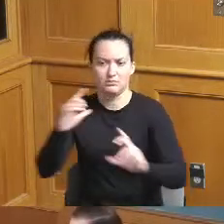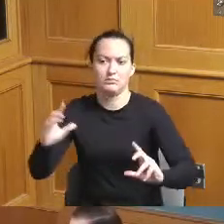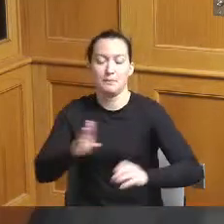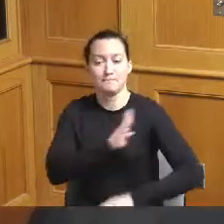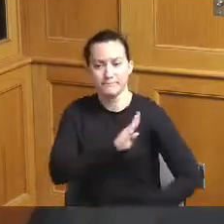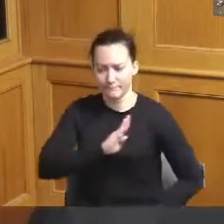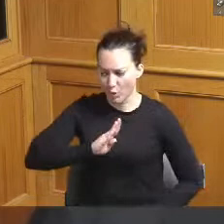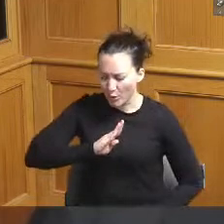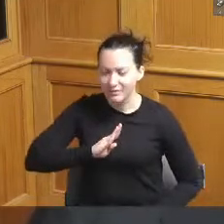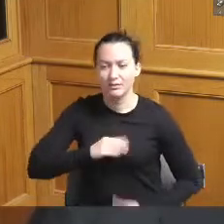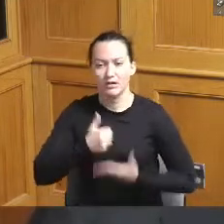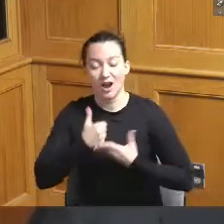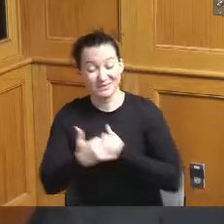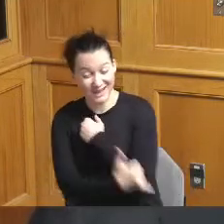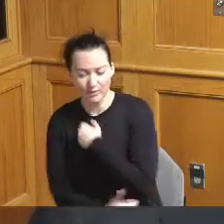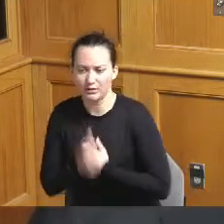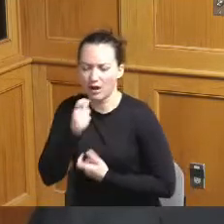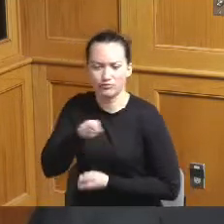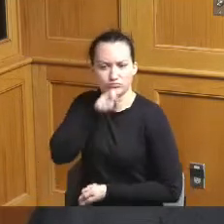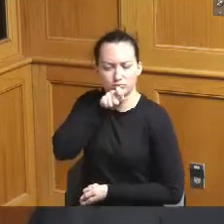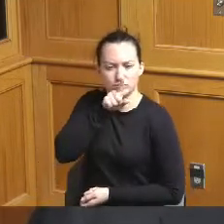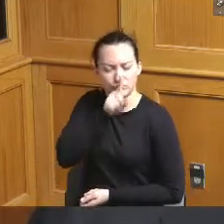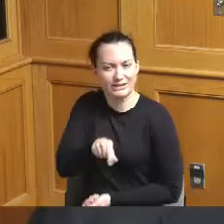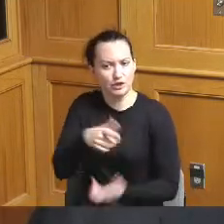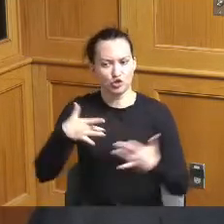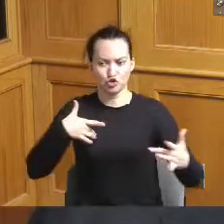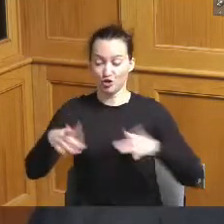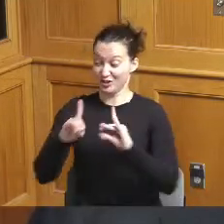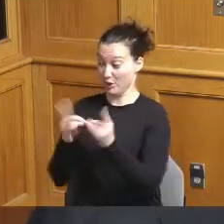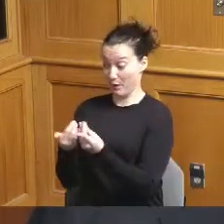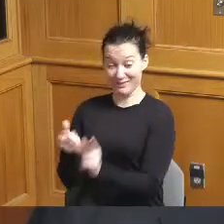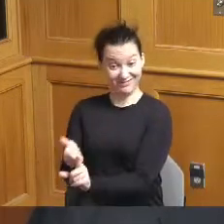Board and helps the county it's not so much of a concern to to the department but it helps us